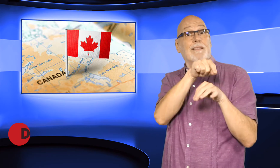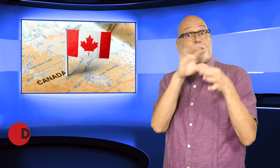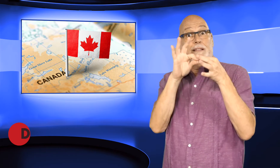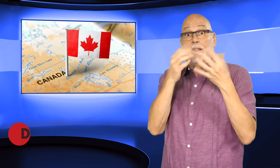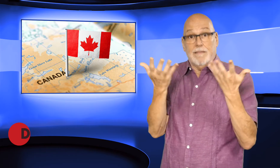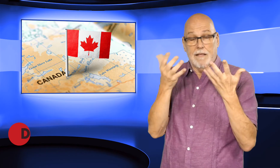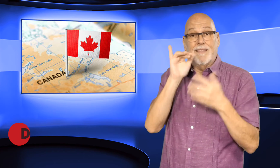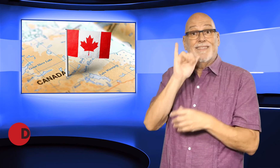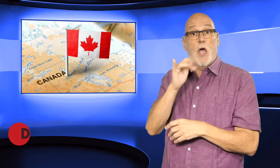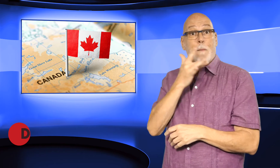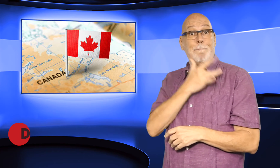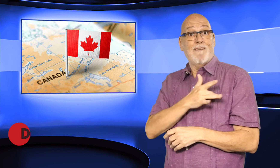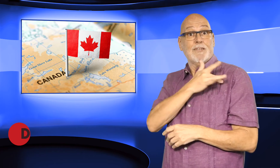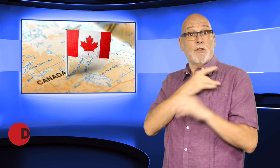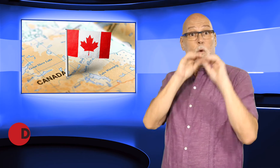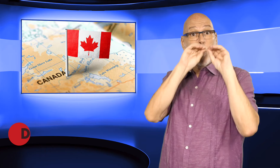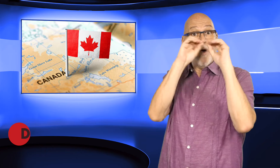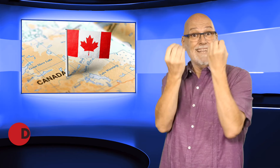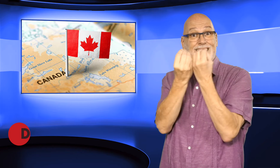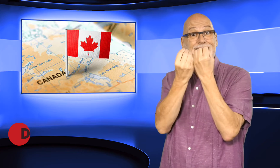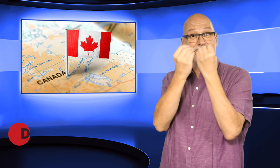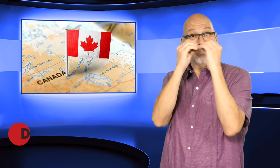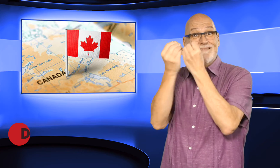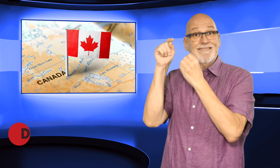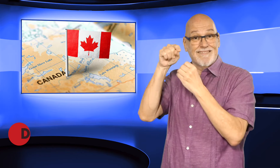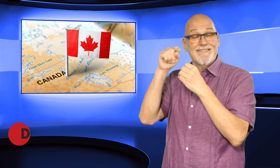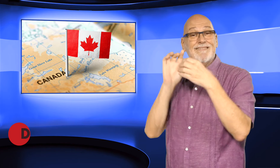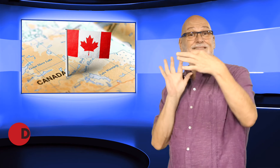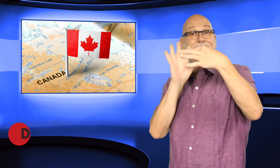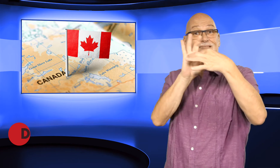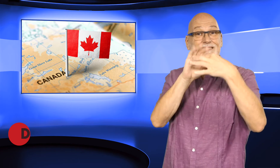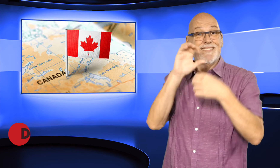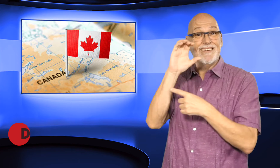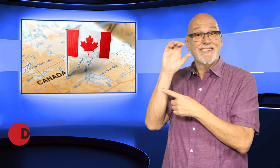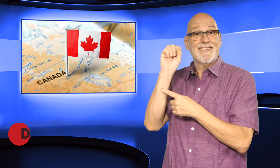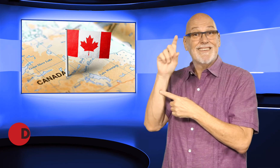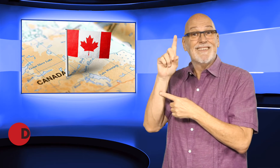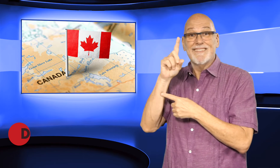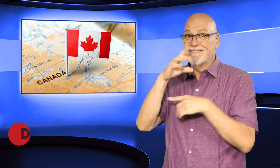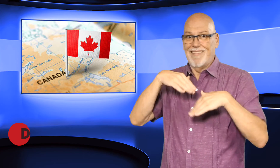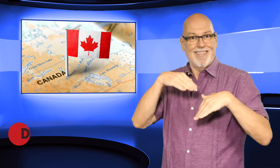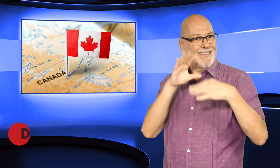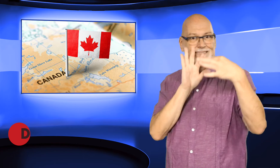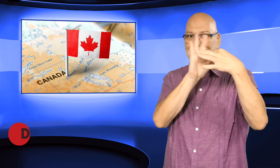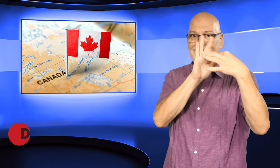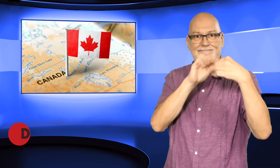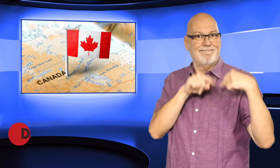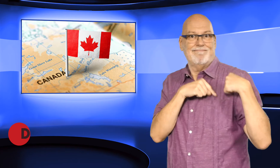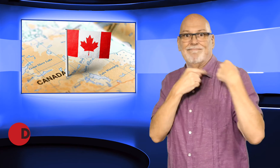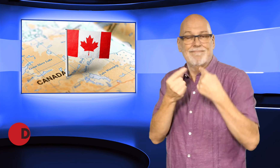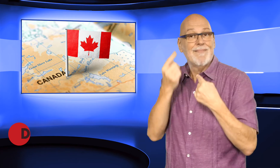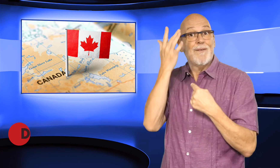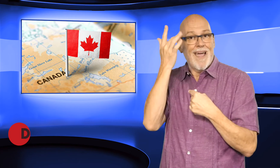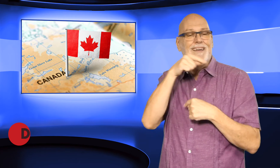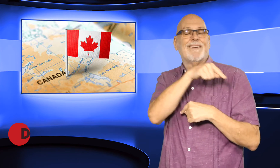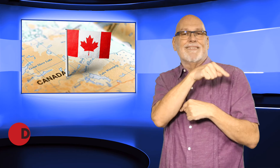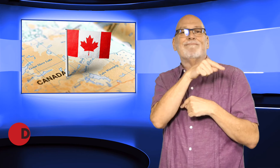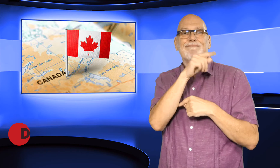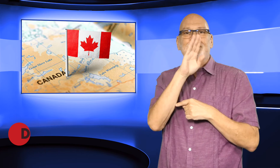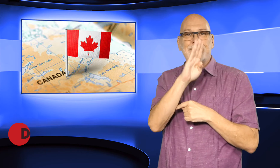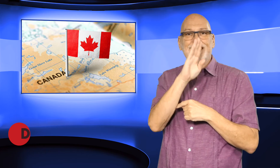that they are not listed as one of the provincial organizations of CCSD